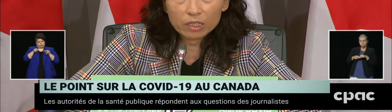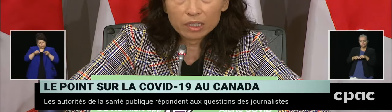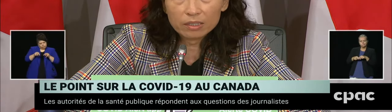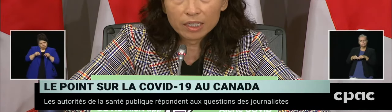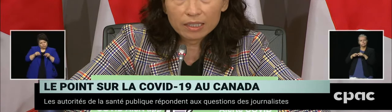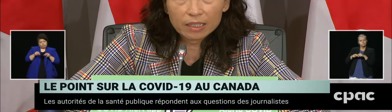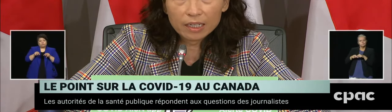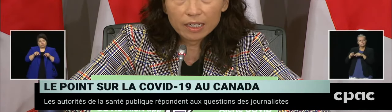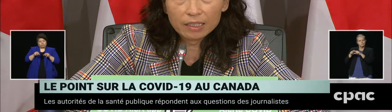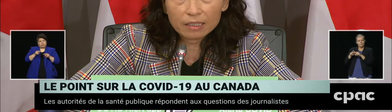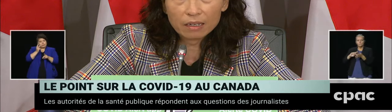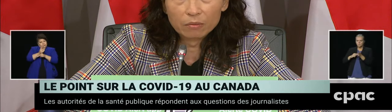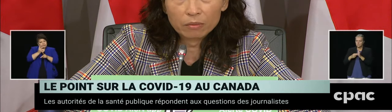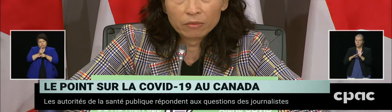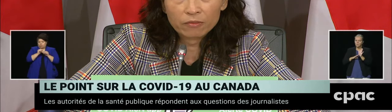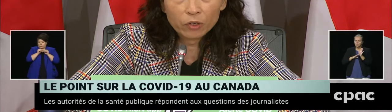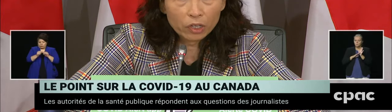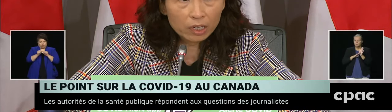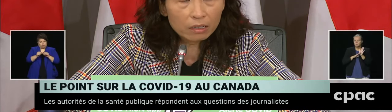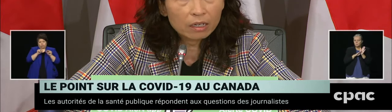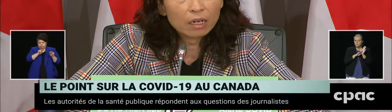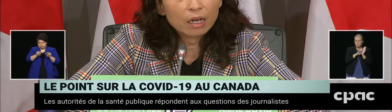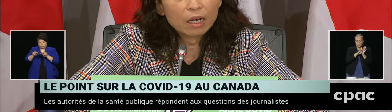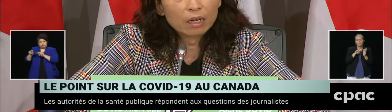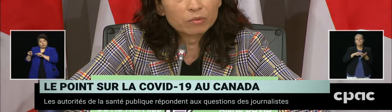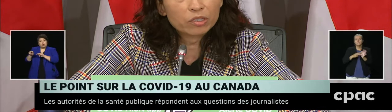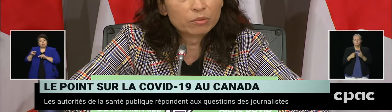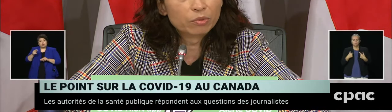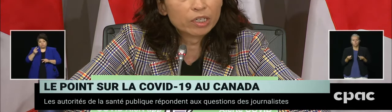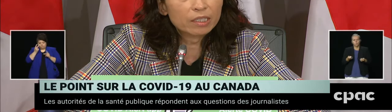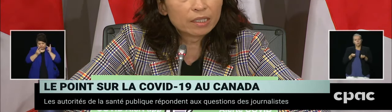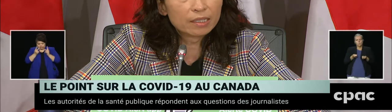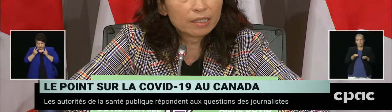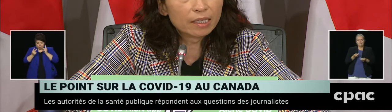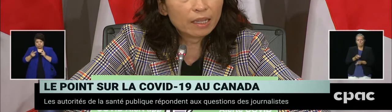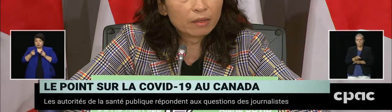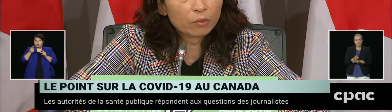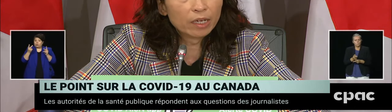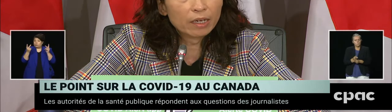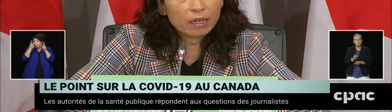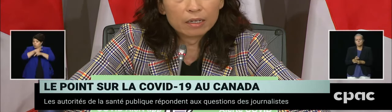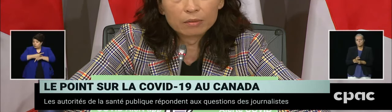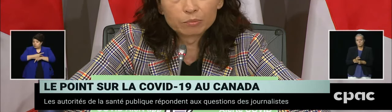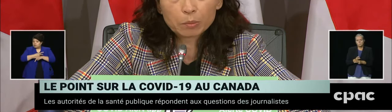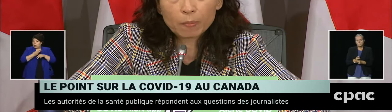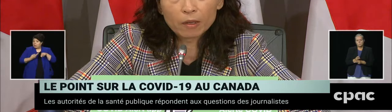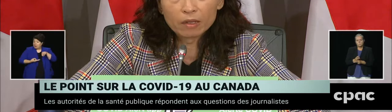UP WITH OUR VIGILANCE.